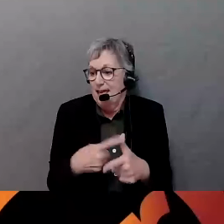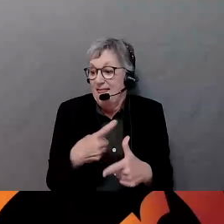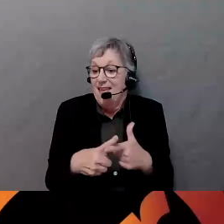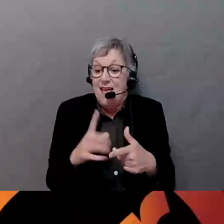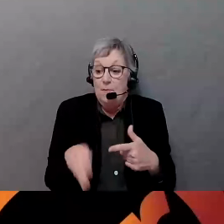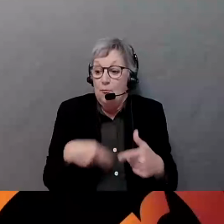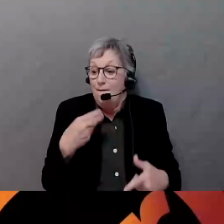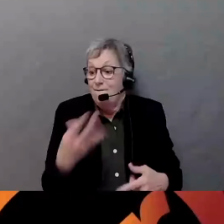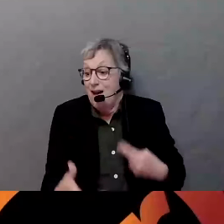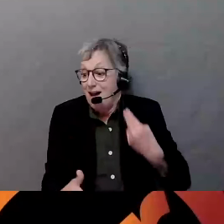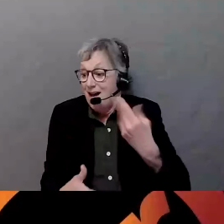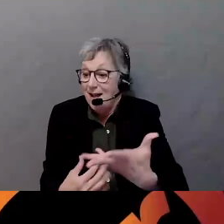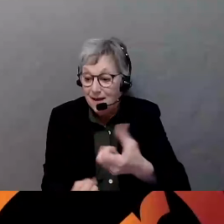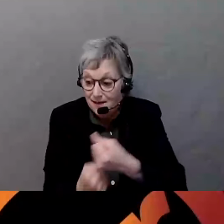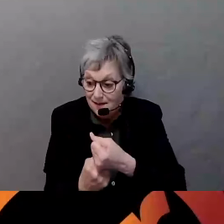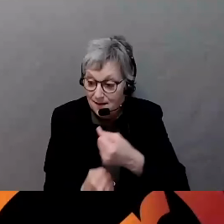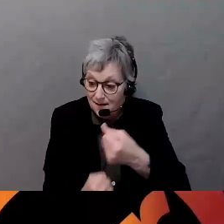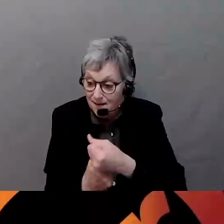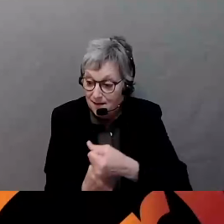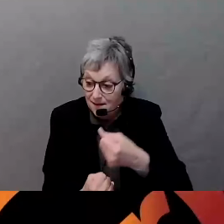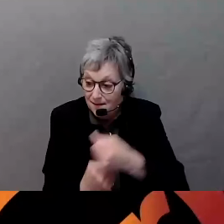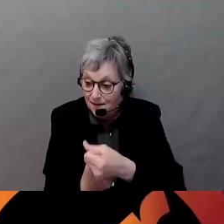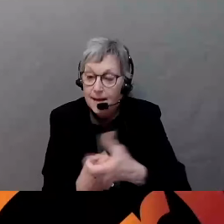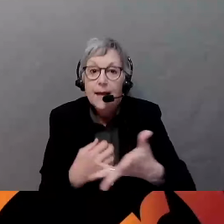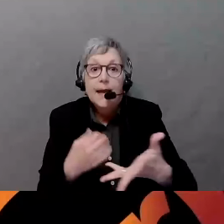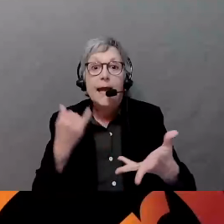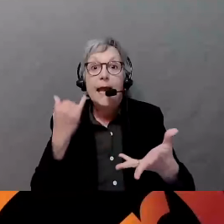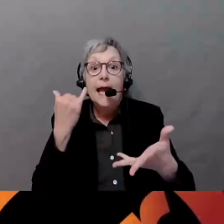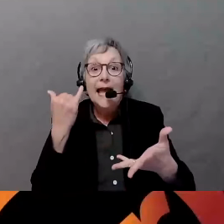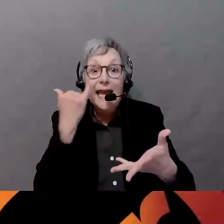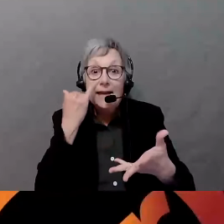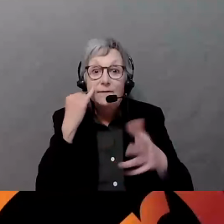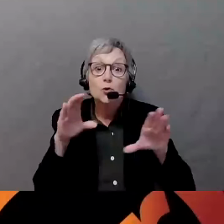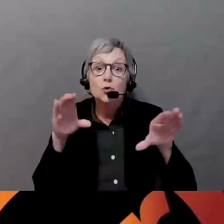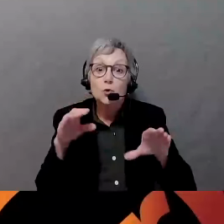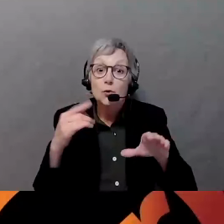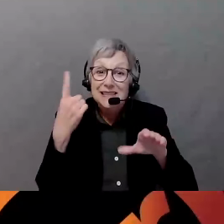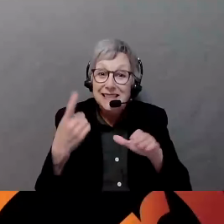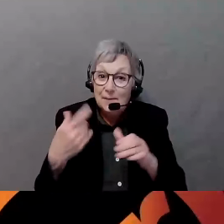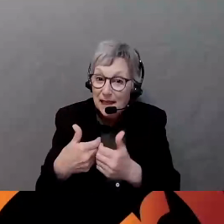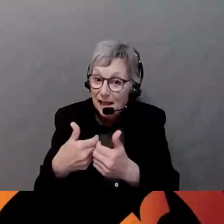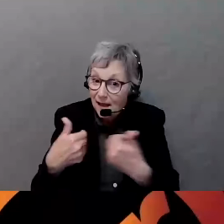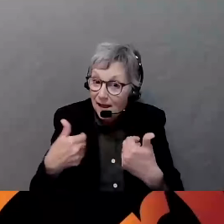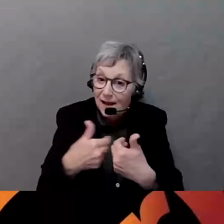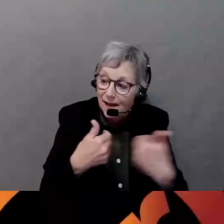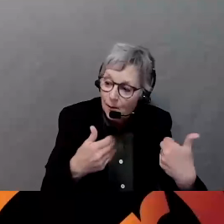THOSE THINGS IN ISOLATION IS NOT GOING TO SEE THE DIFFERENCE THEY